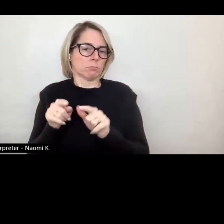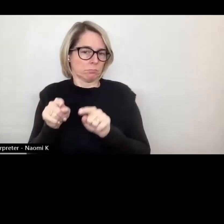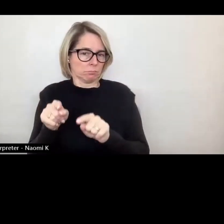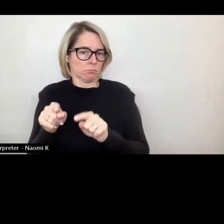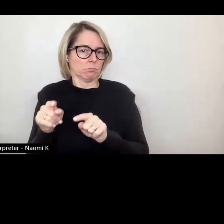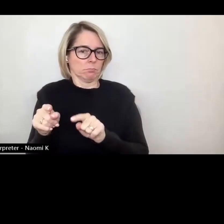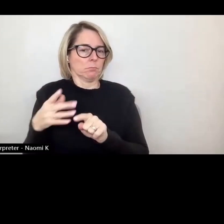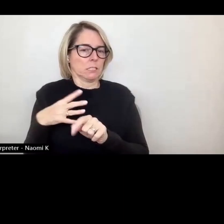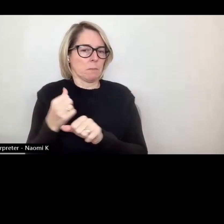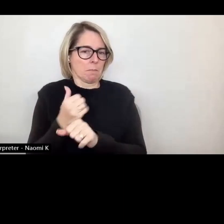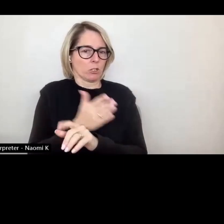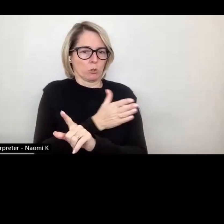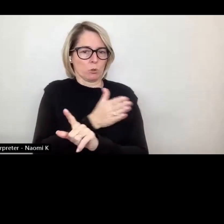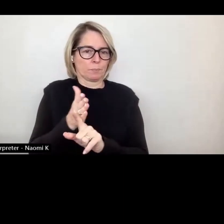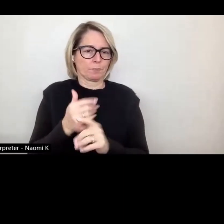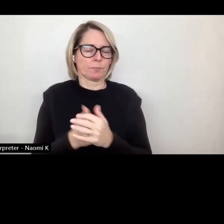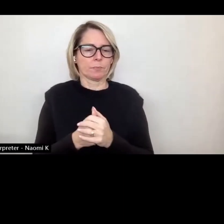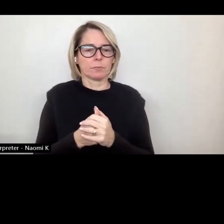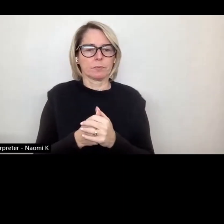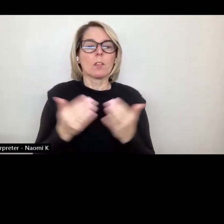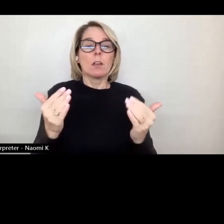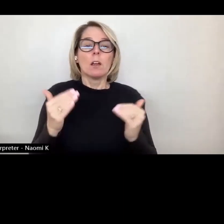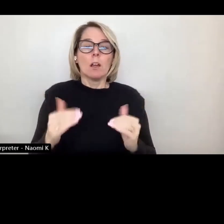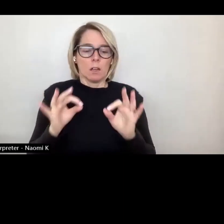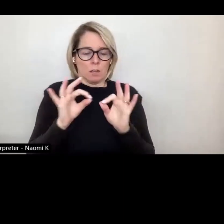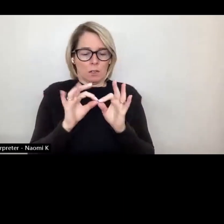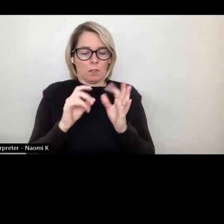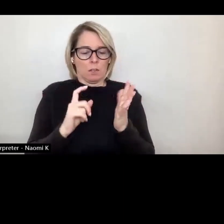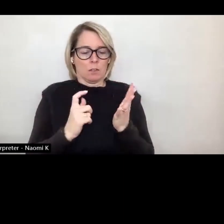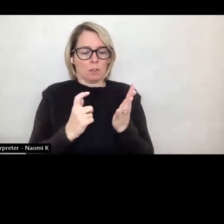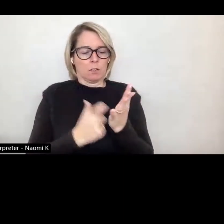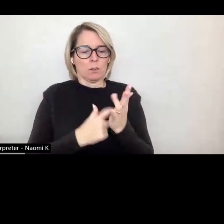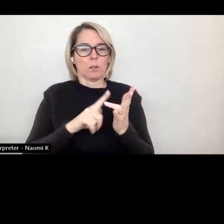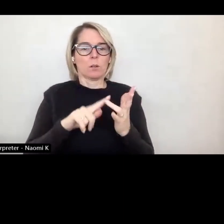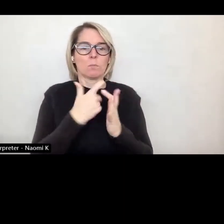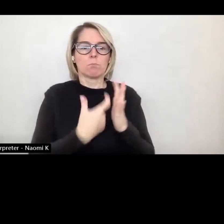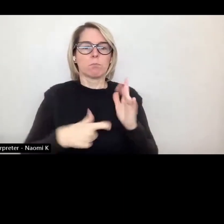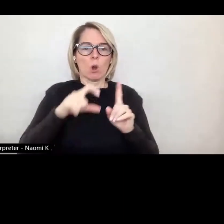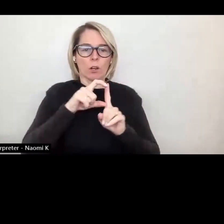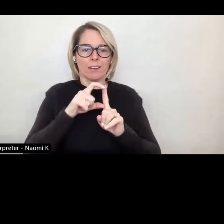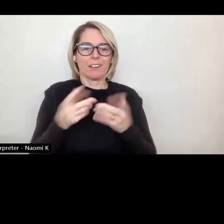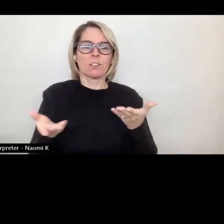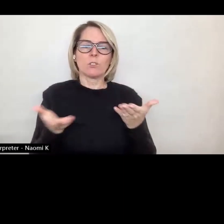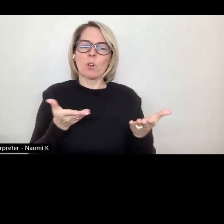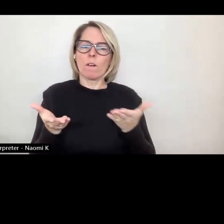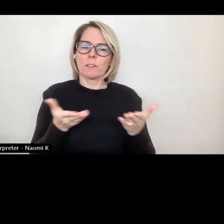Are brokered services presented as direct or indirect client costs as per the budget template?